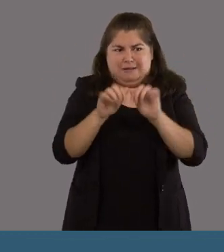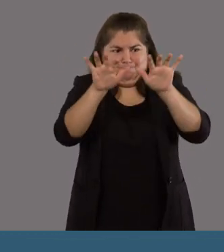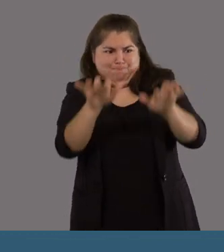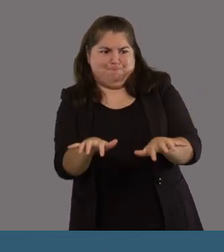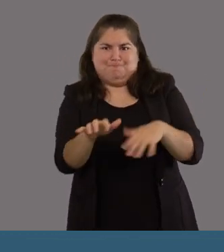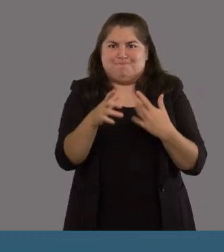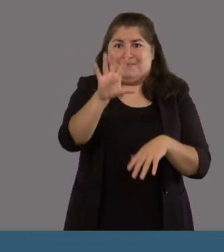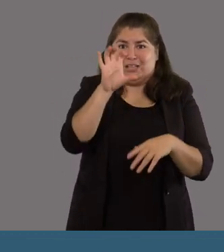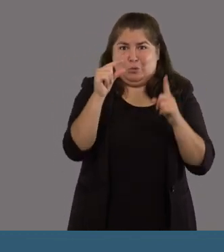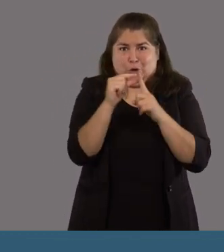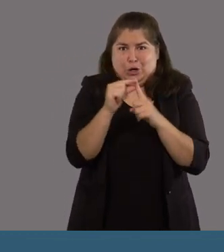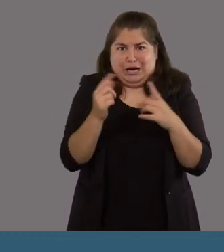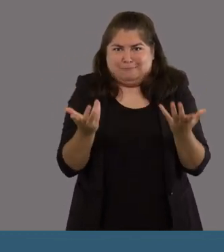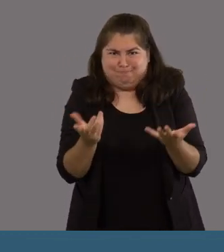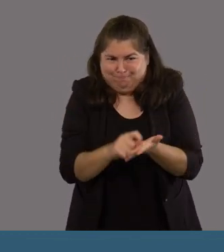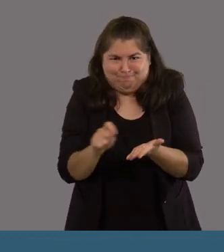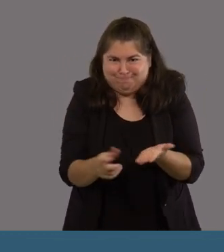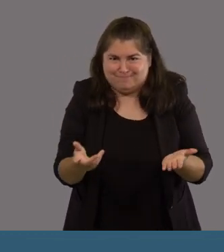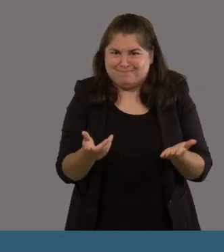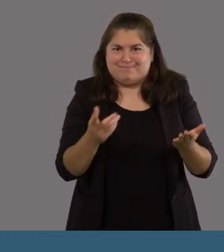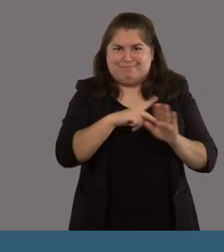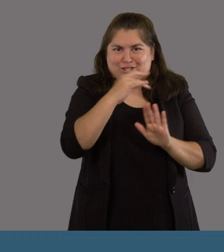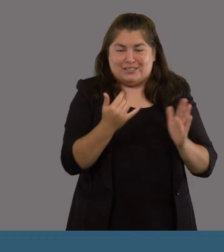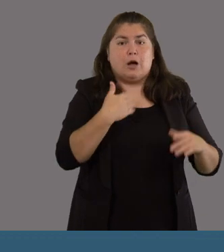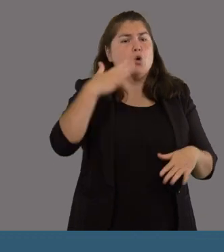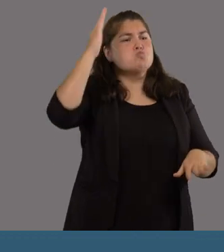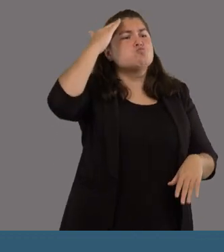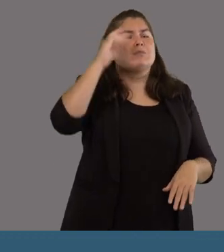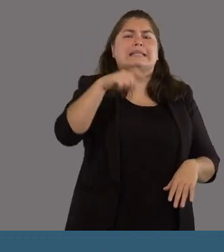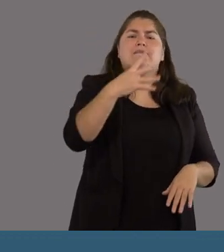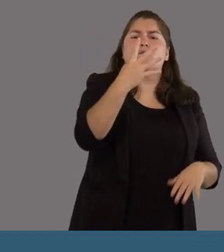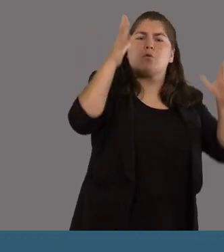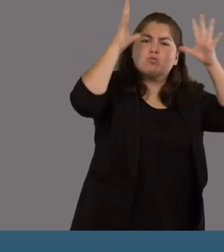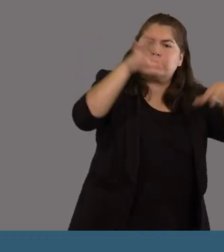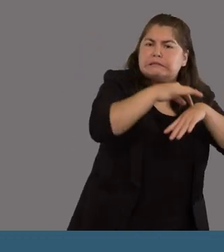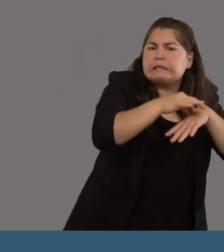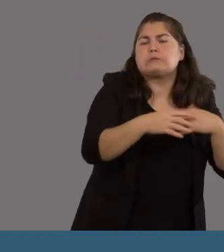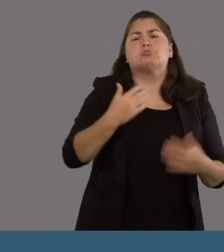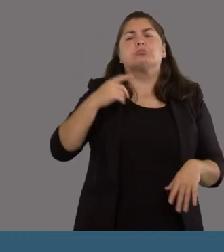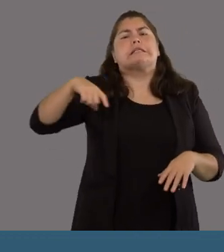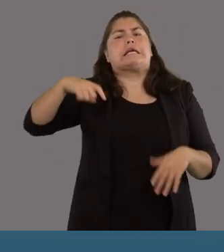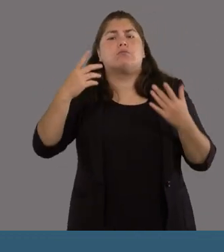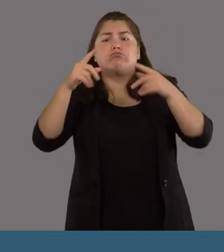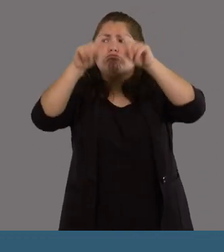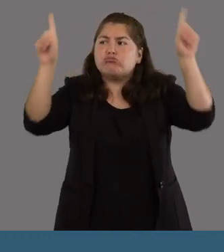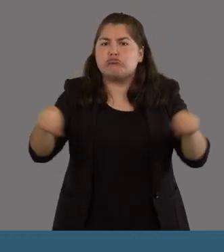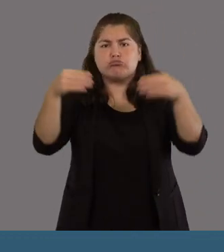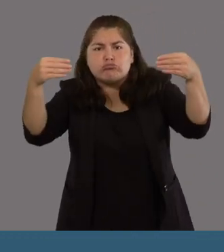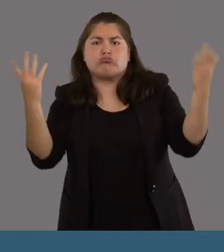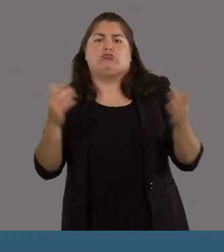to do a 500 word essay on my project. I know I need four moosehide, I know I need canvas,